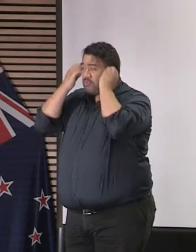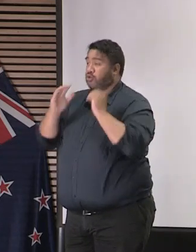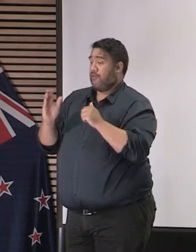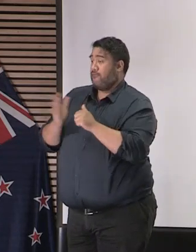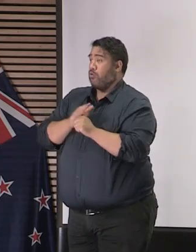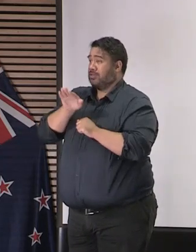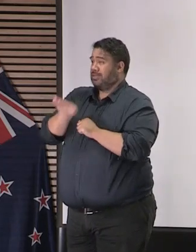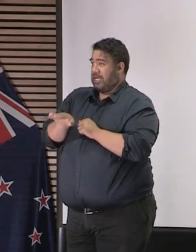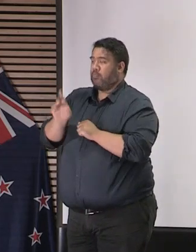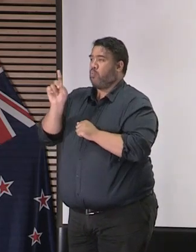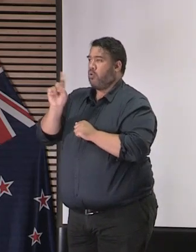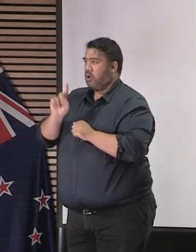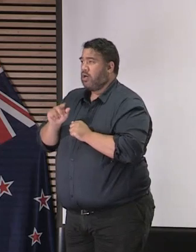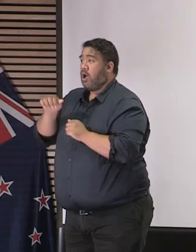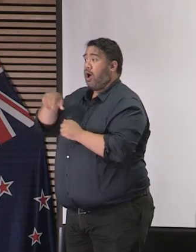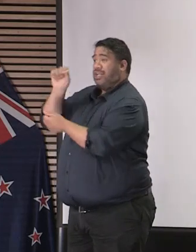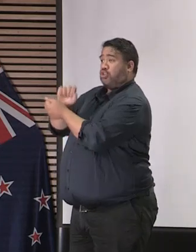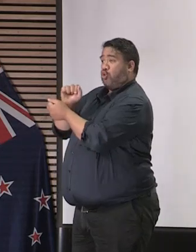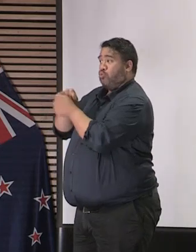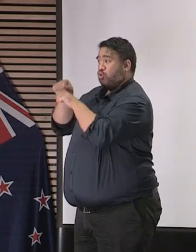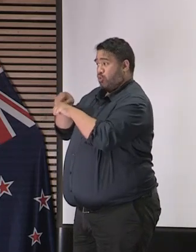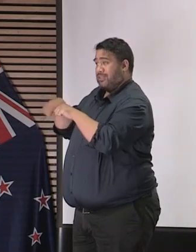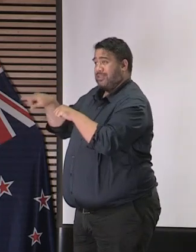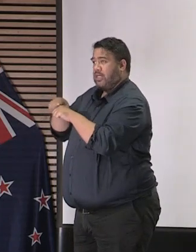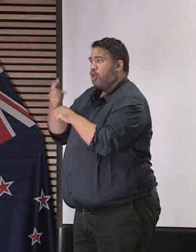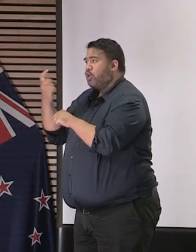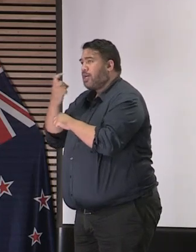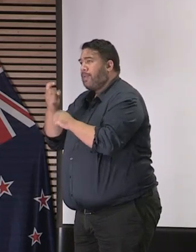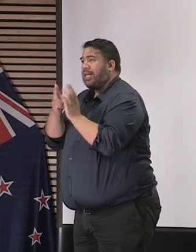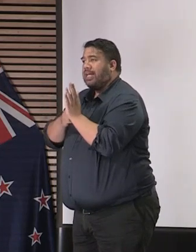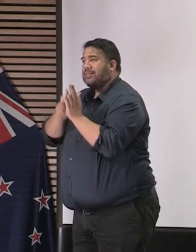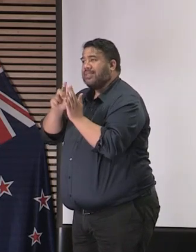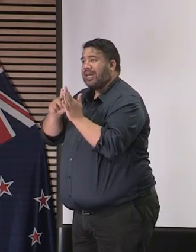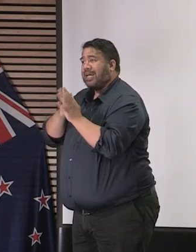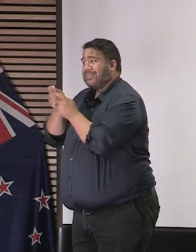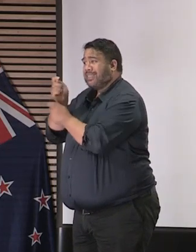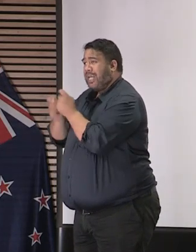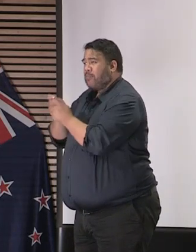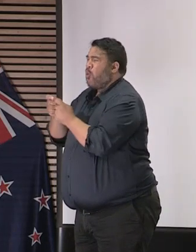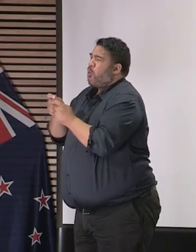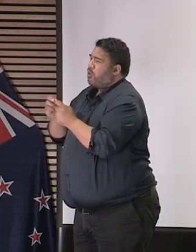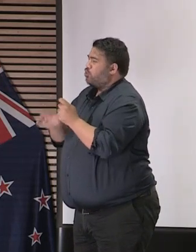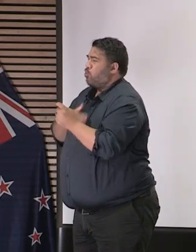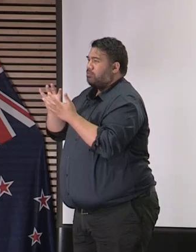things to every household on day 1. Our initial focus is on connecting up senior secondary